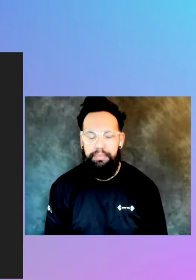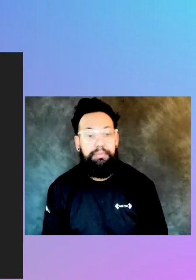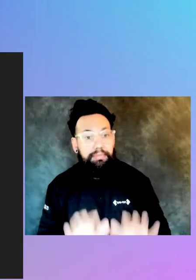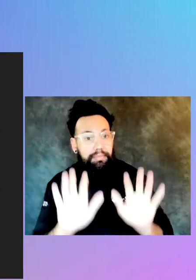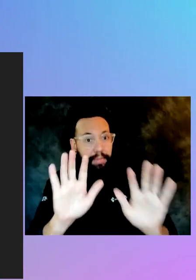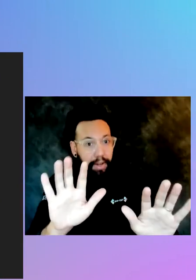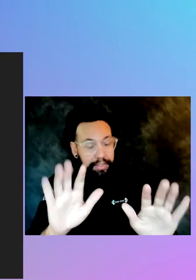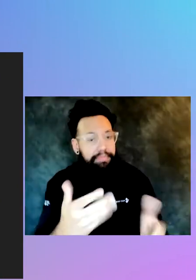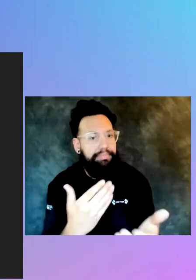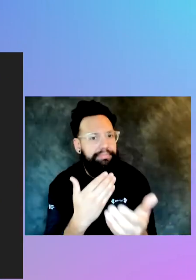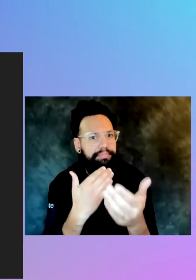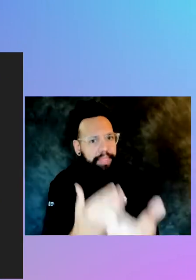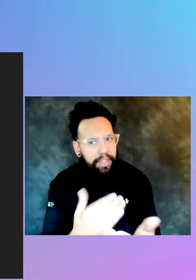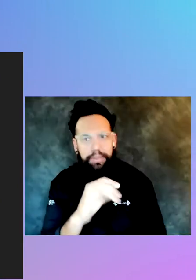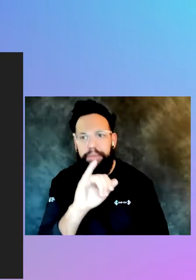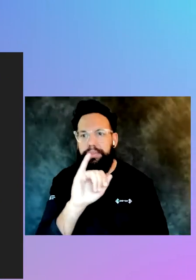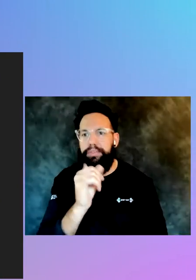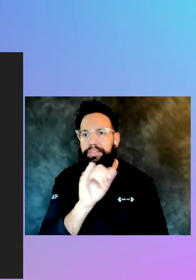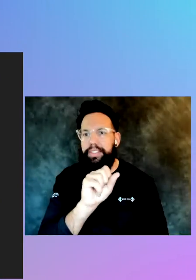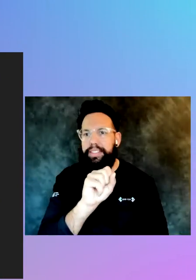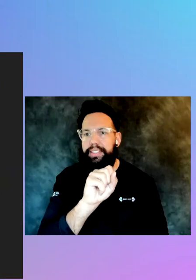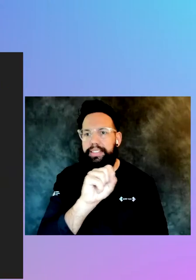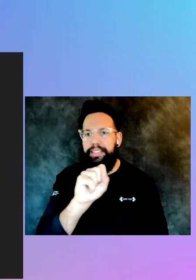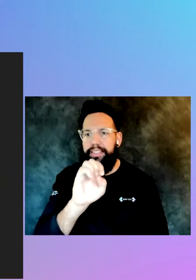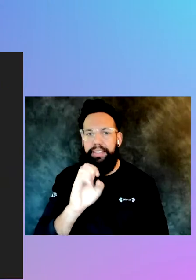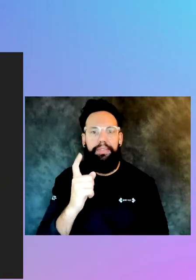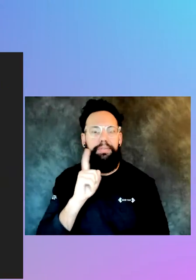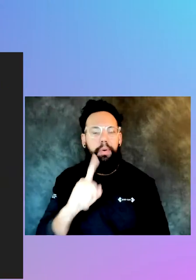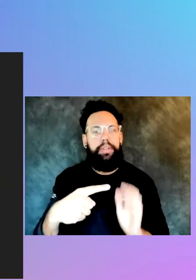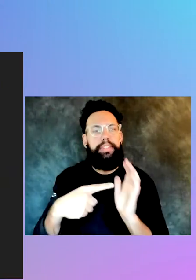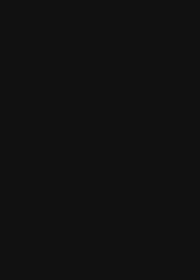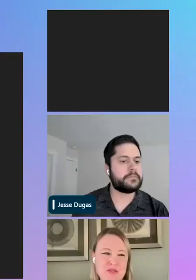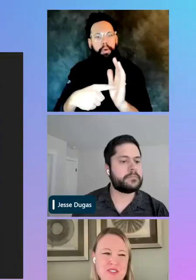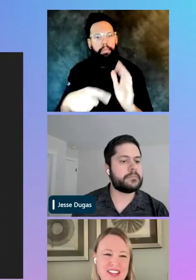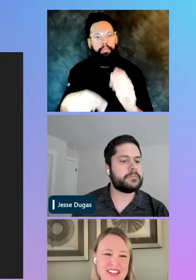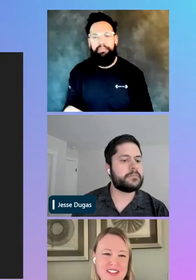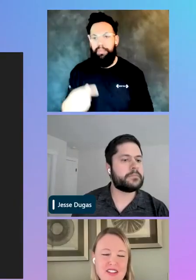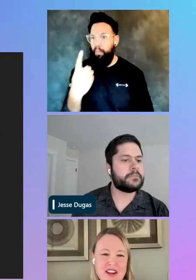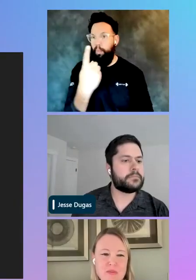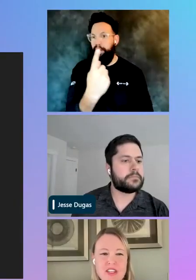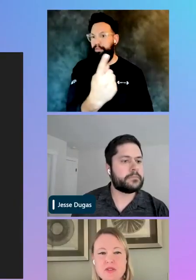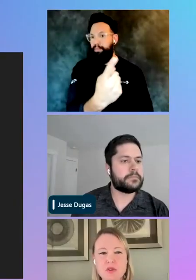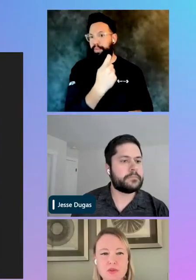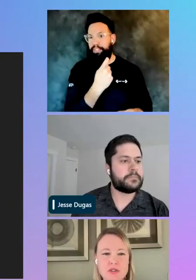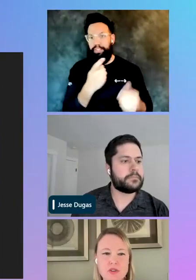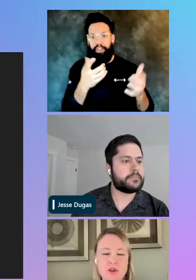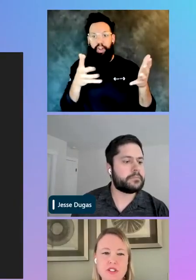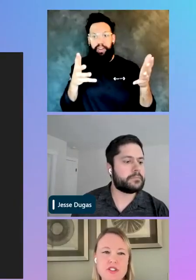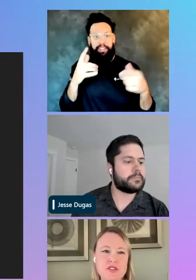Jesse for that demo. Um, we did have a question about already about demos and these were